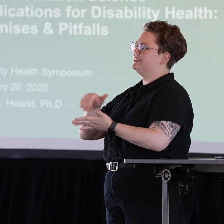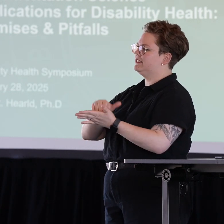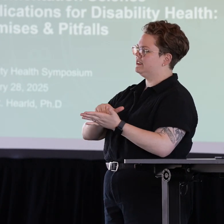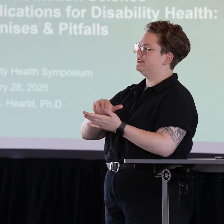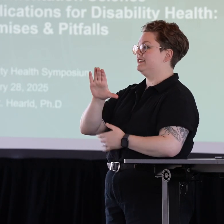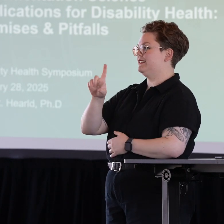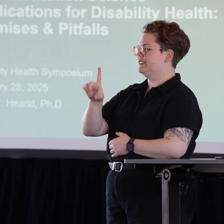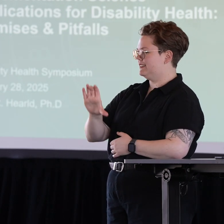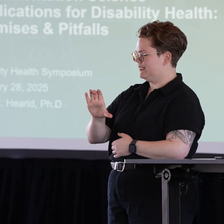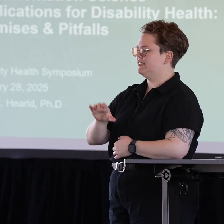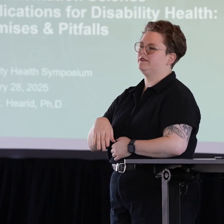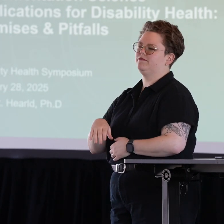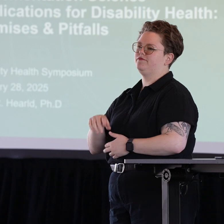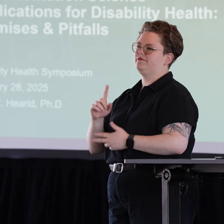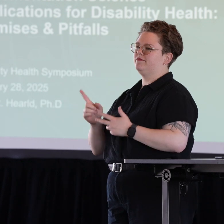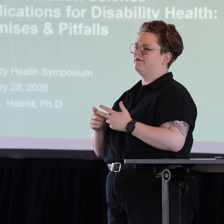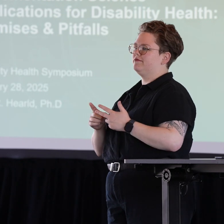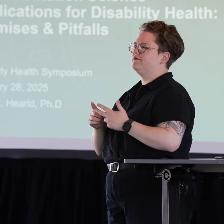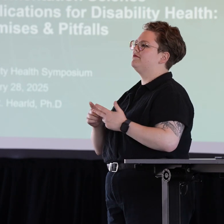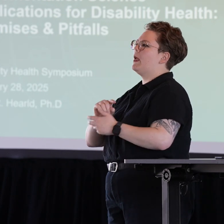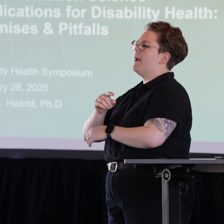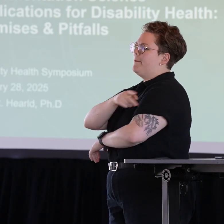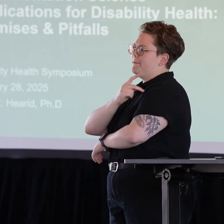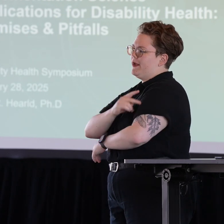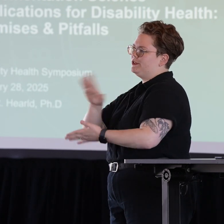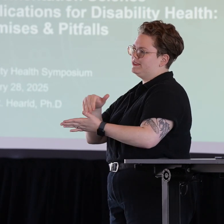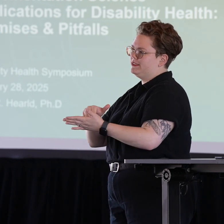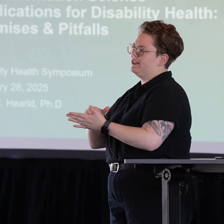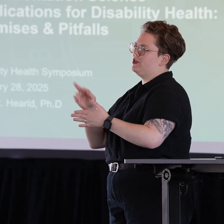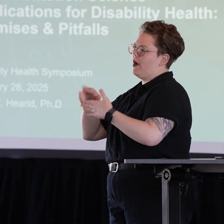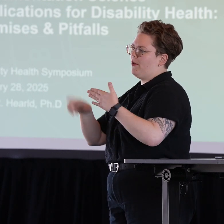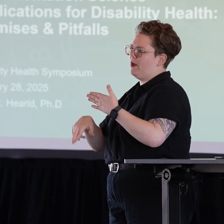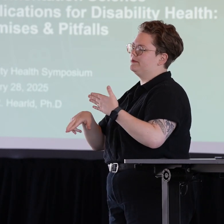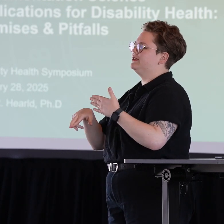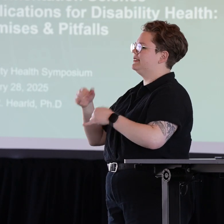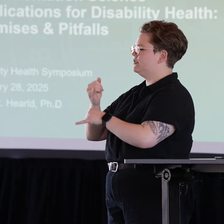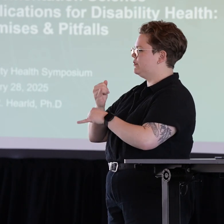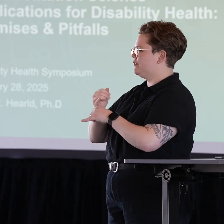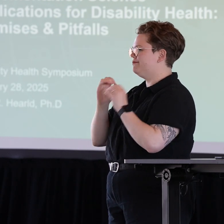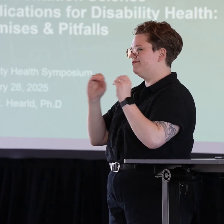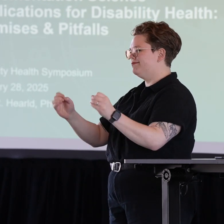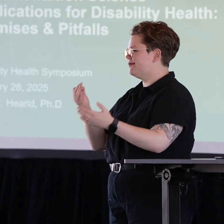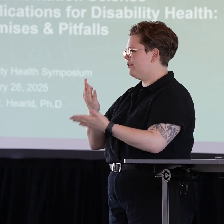and Prevention, and the patient centered outcomes research institute, none of which present a financial conflict of interest